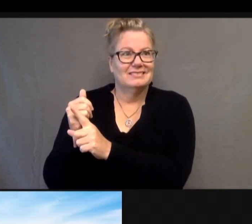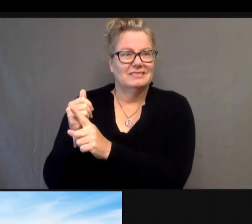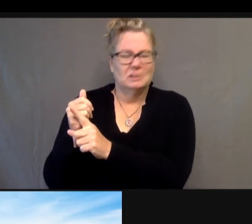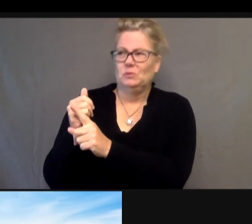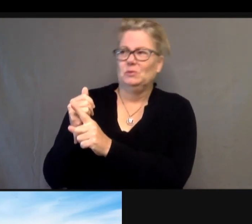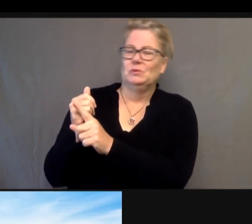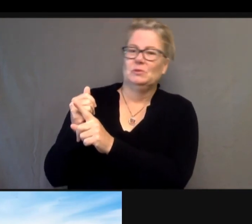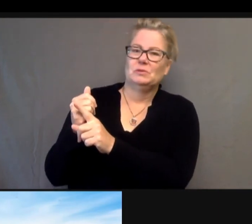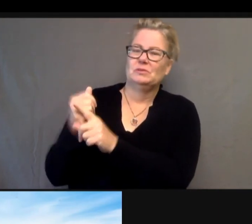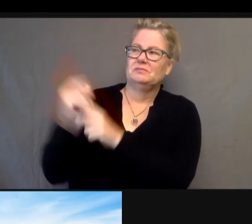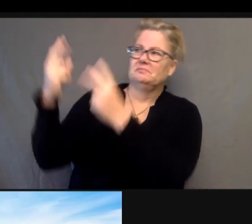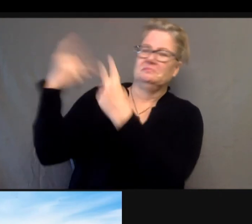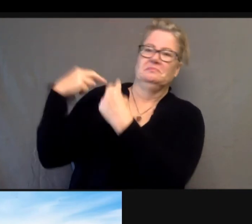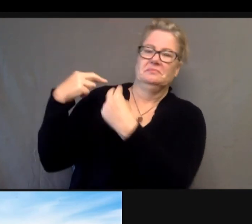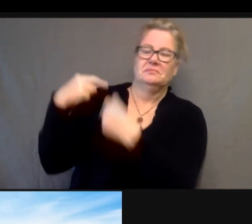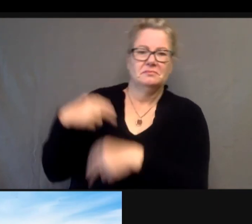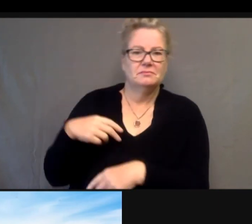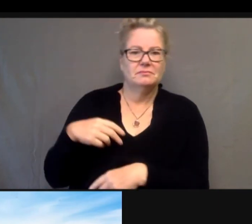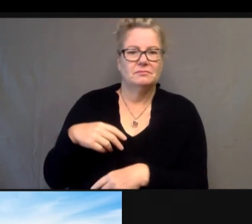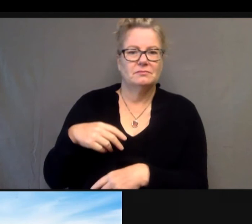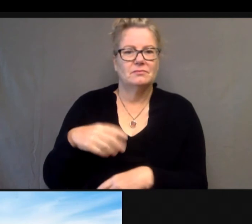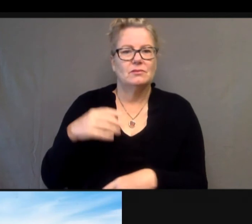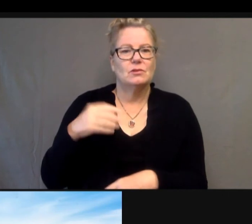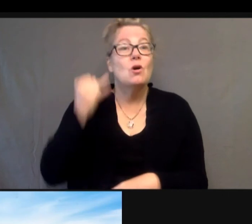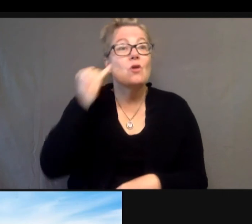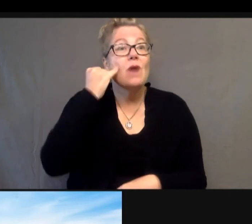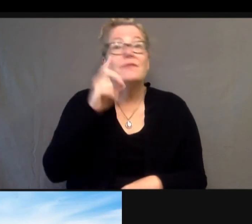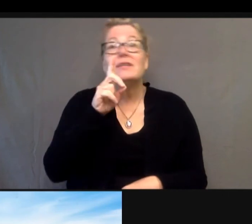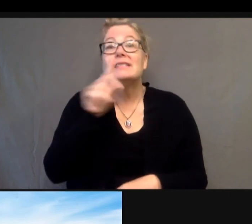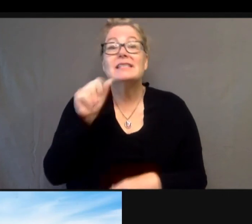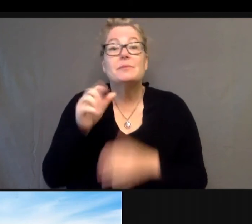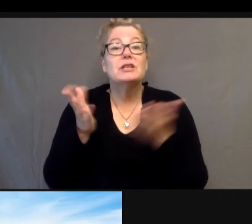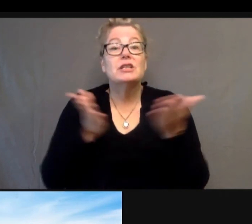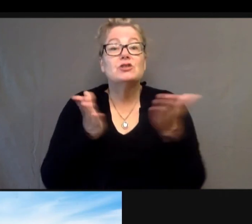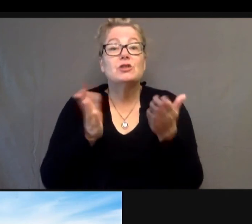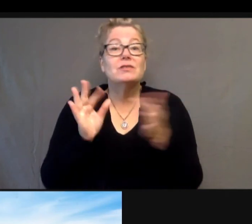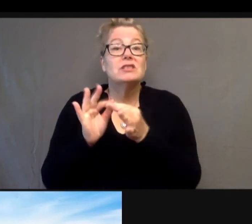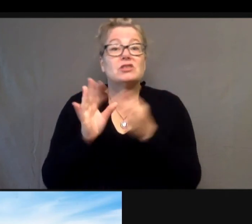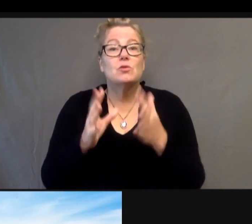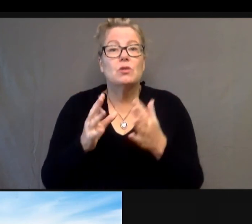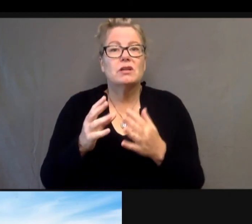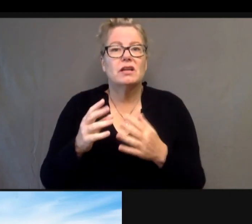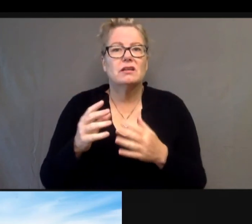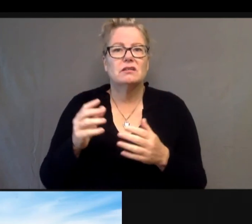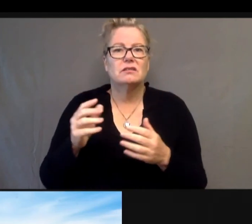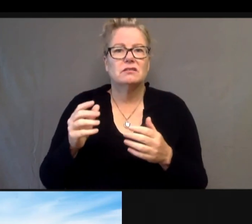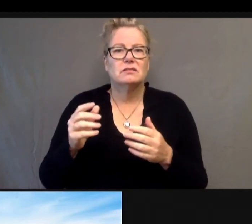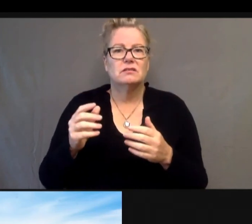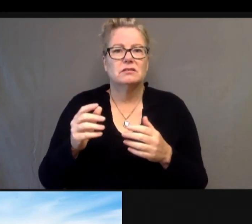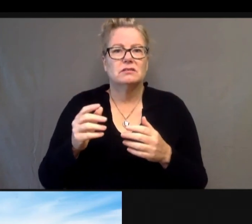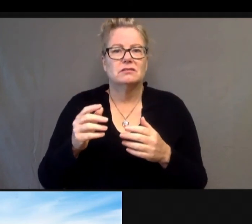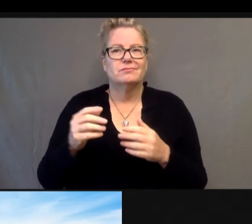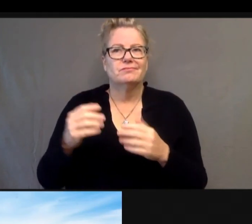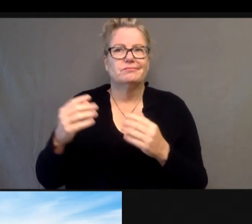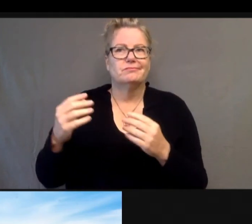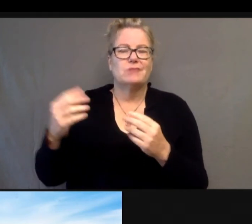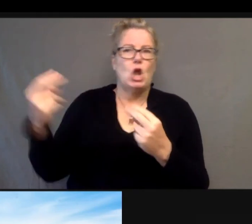the disability services coordinator is treating me with hostility? Those are all deterrents.